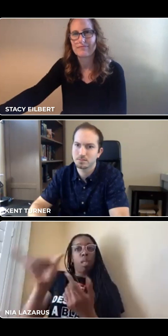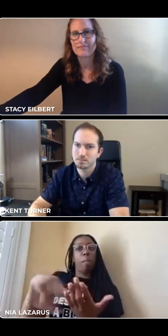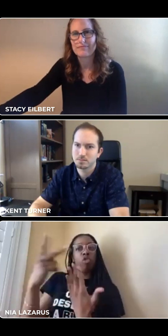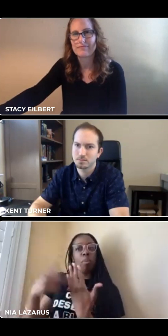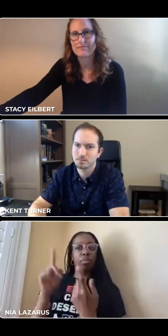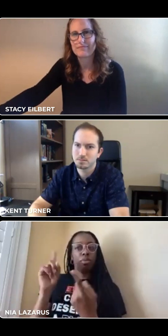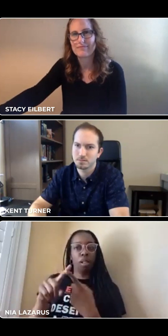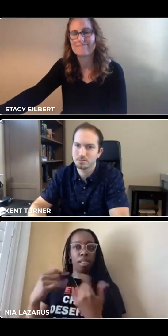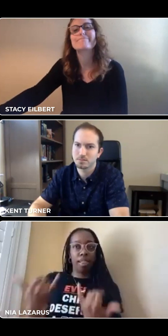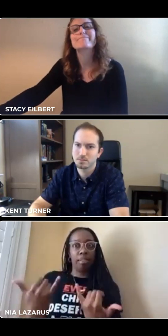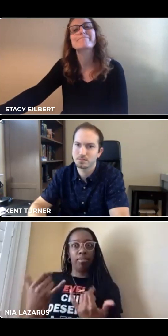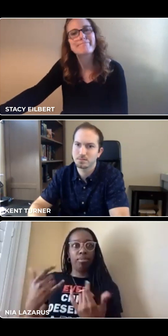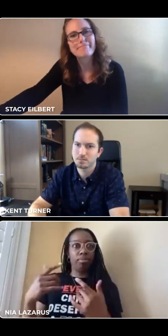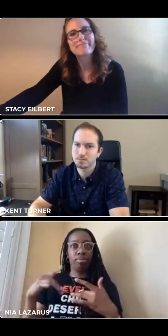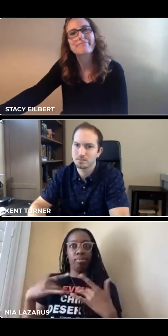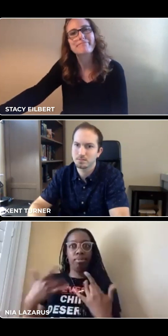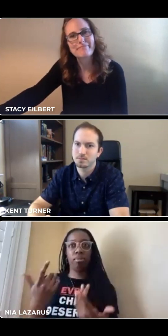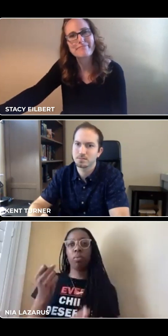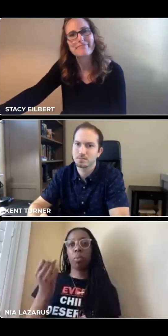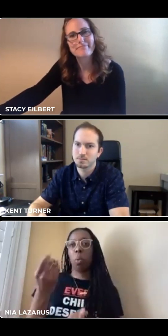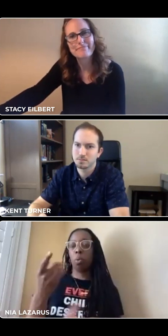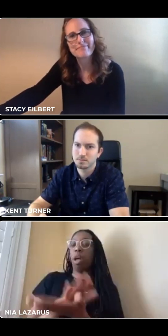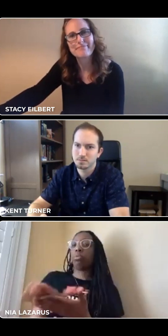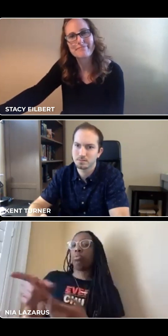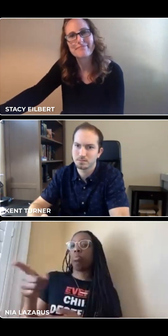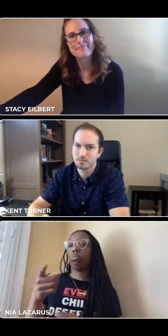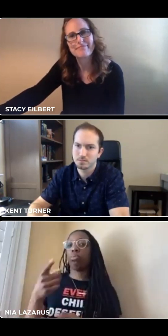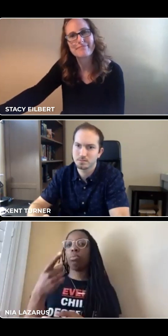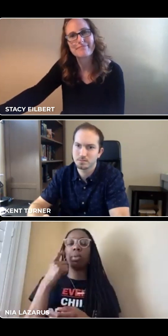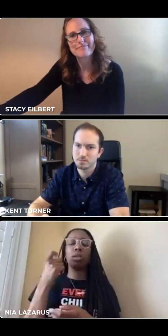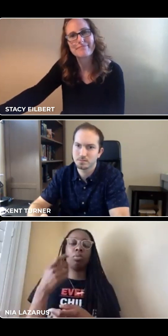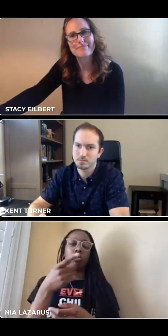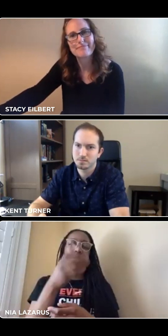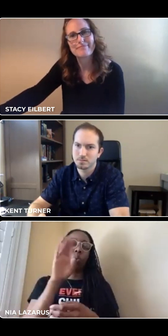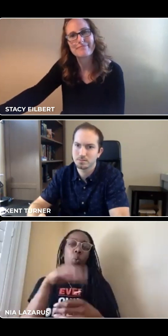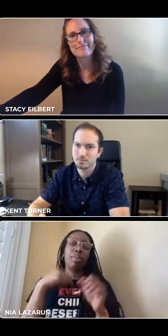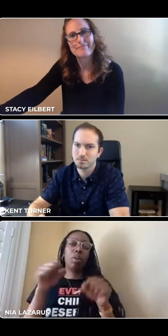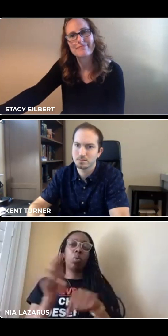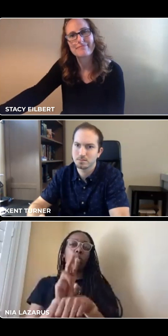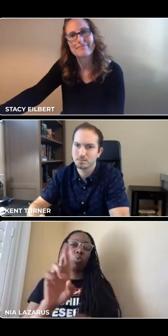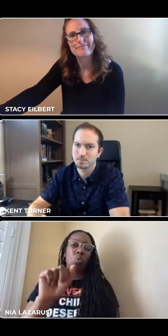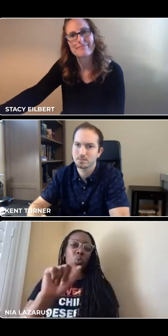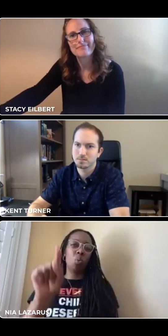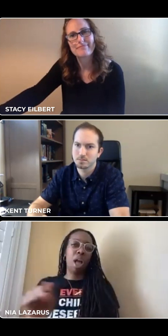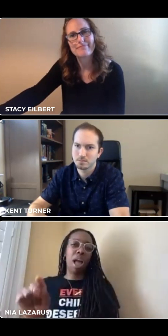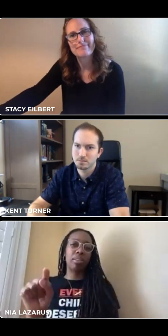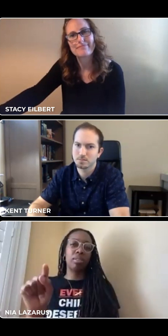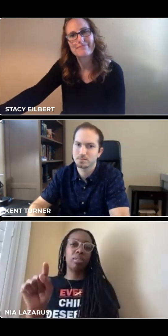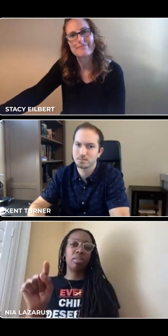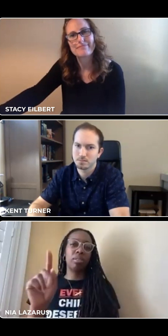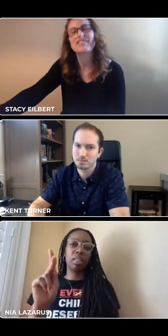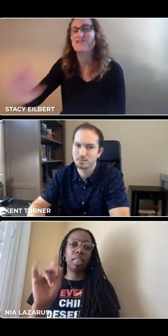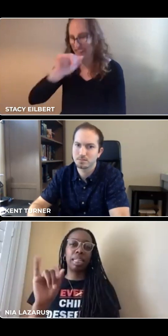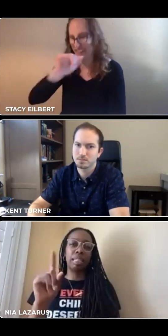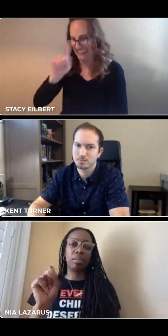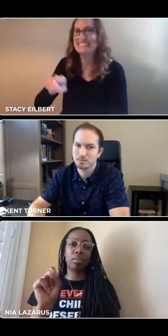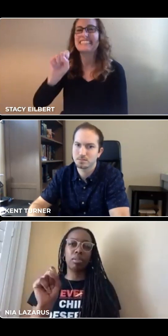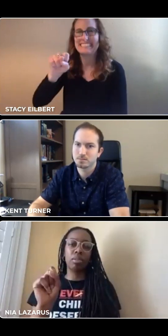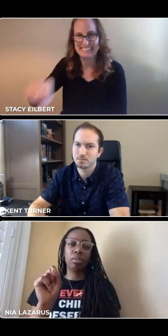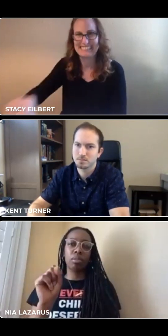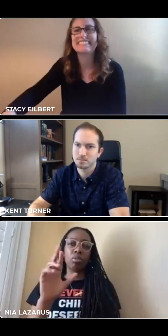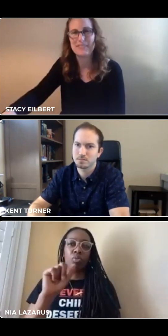That's one program that I really enjoy. I wasn't aware of it until recently. Again,